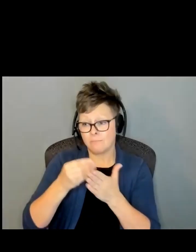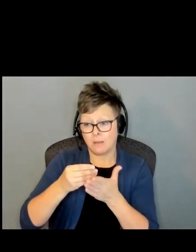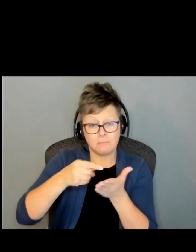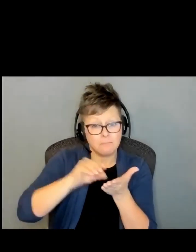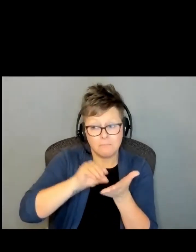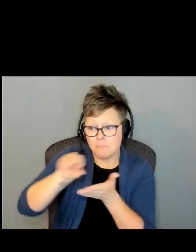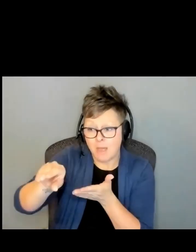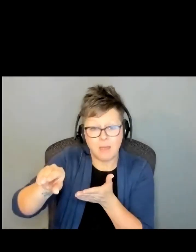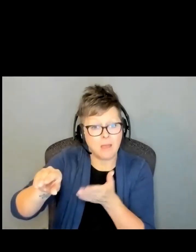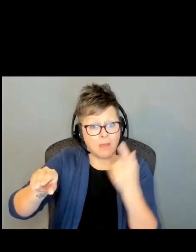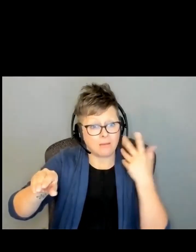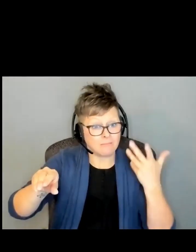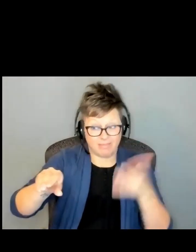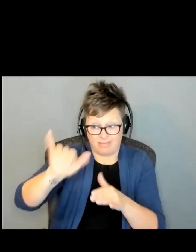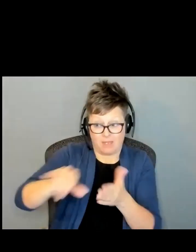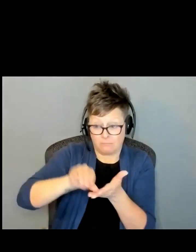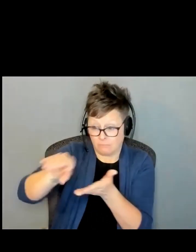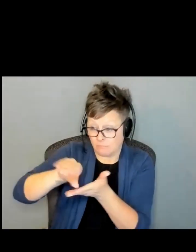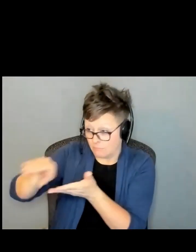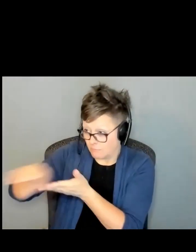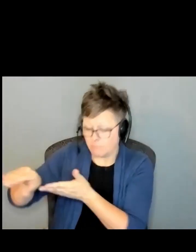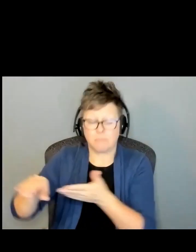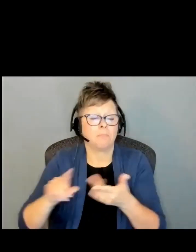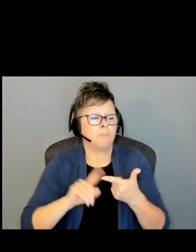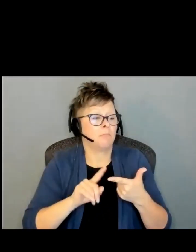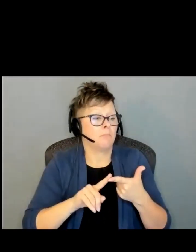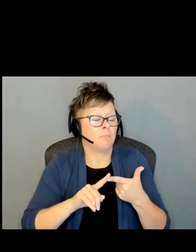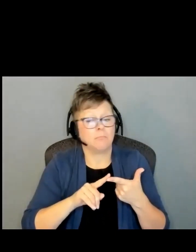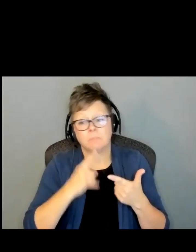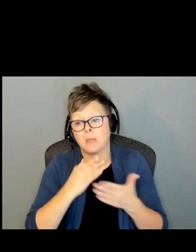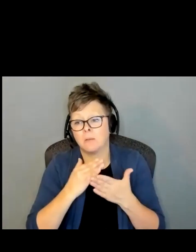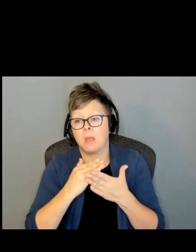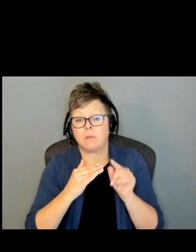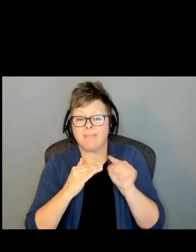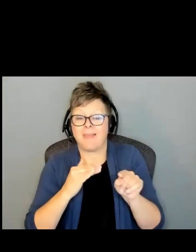For us we also looked at things like, you know, an environment like that, what would that need?